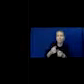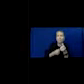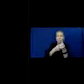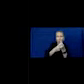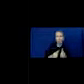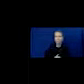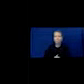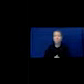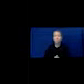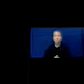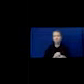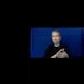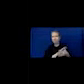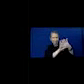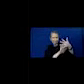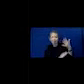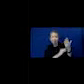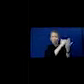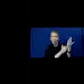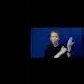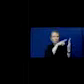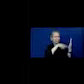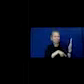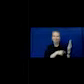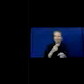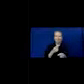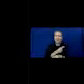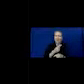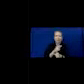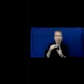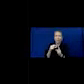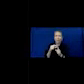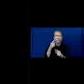As you can see, these are not traditional terms that we use in the employment process.